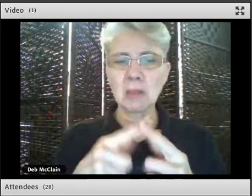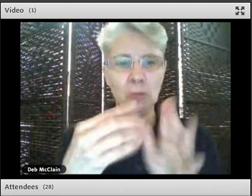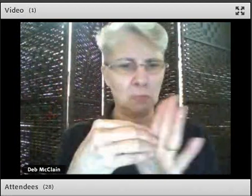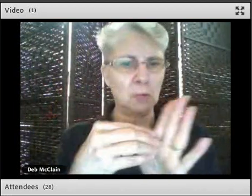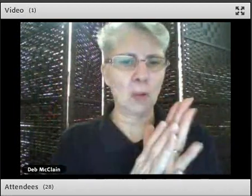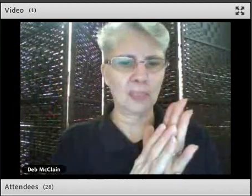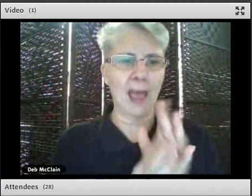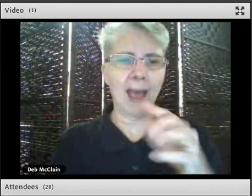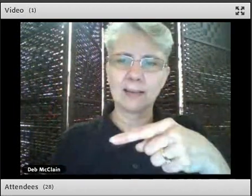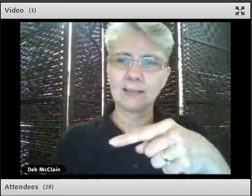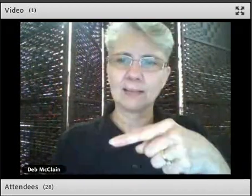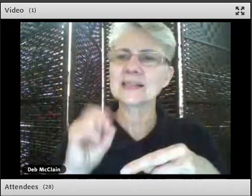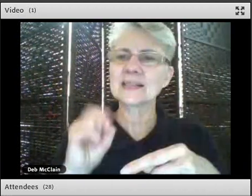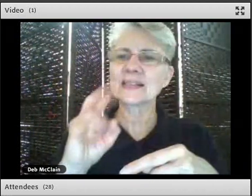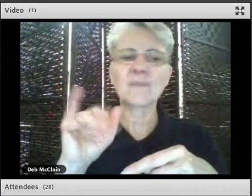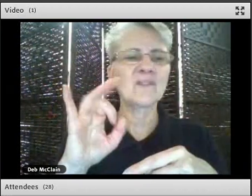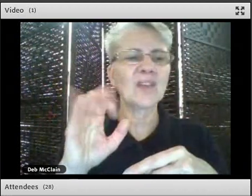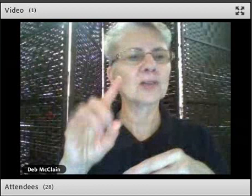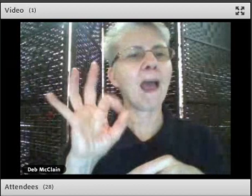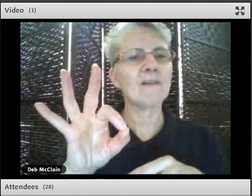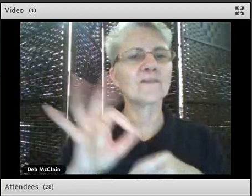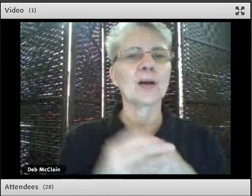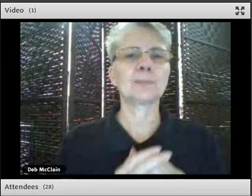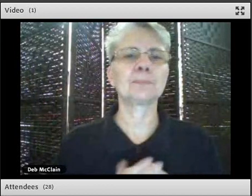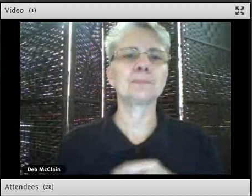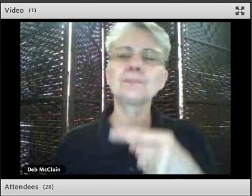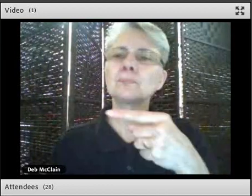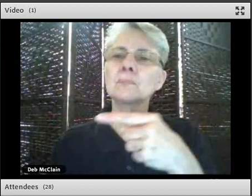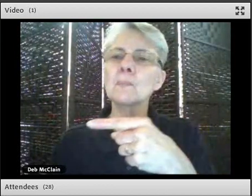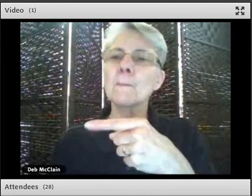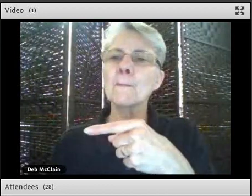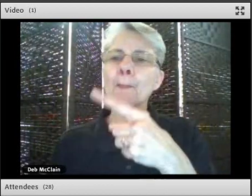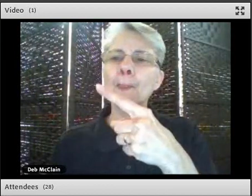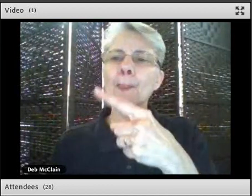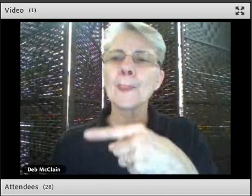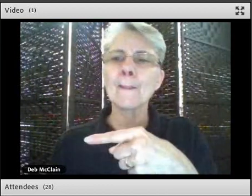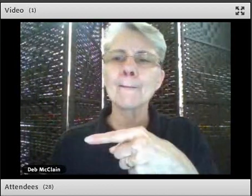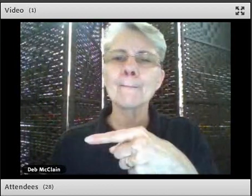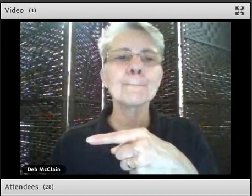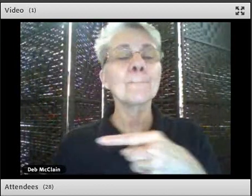So, for our Harry Potter disc, the only one that's important is the encoding format,